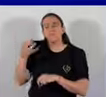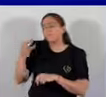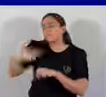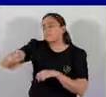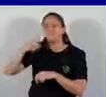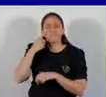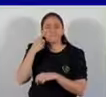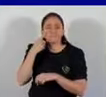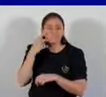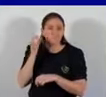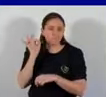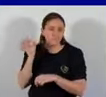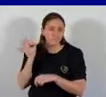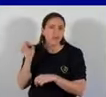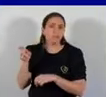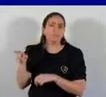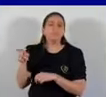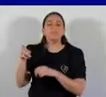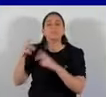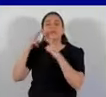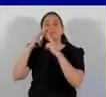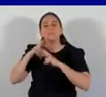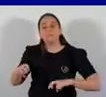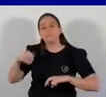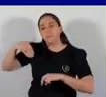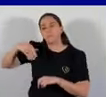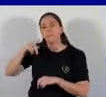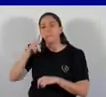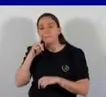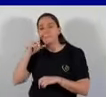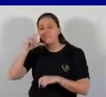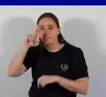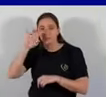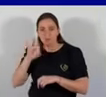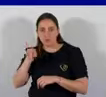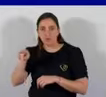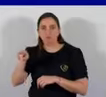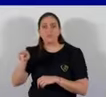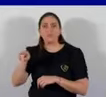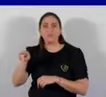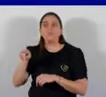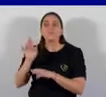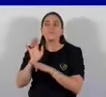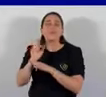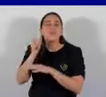With this theory of human capital And another less known which is the line of Hiroshima Shower